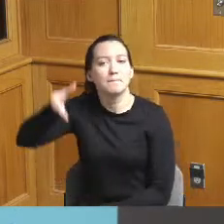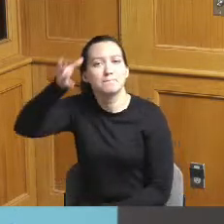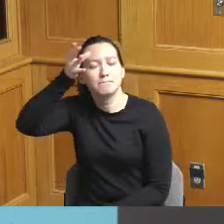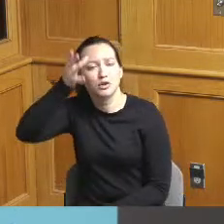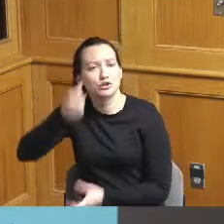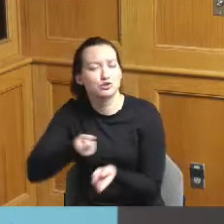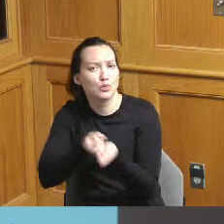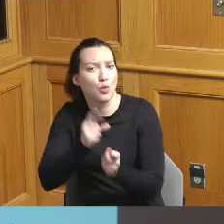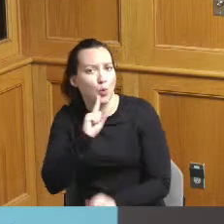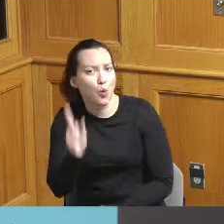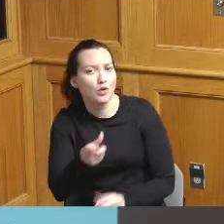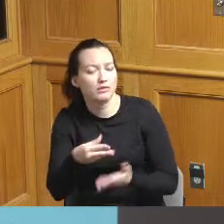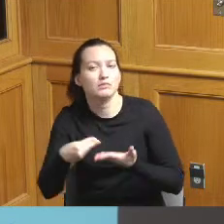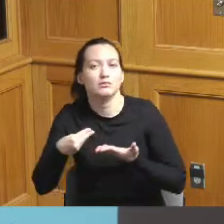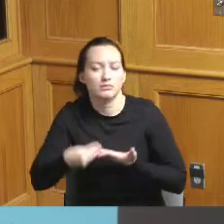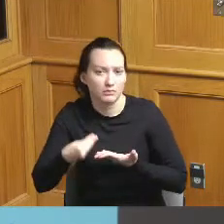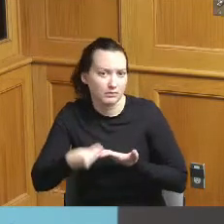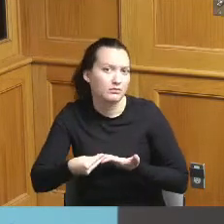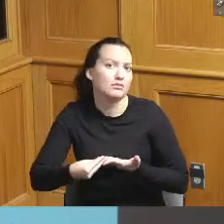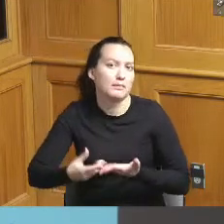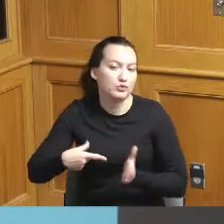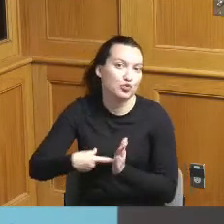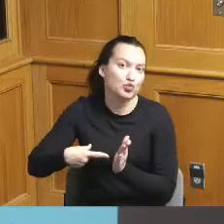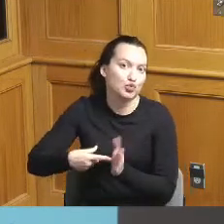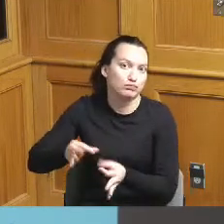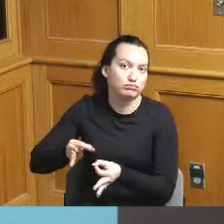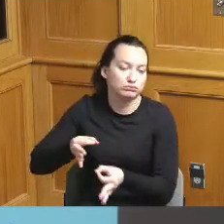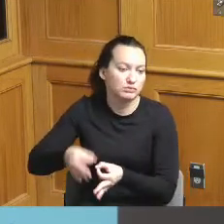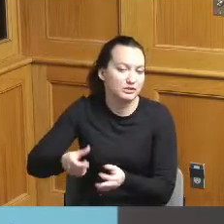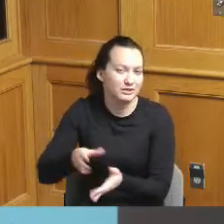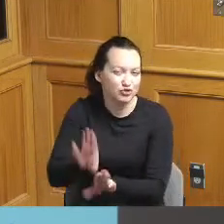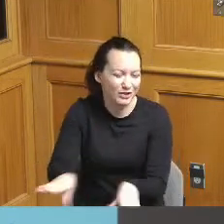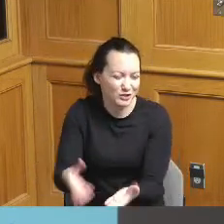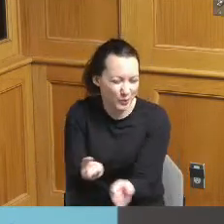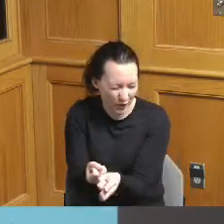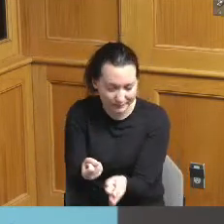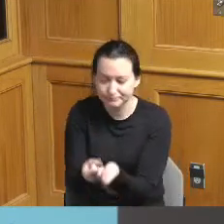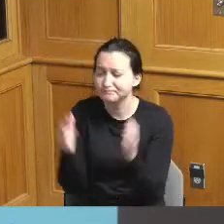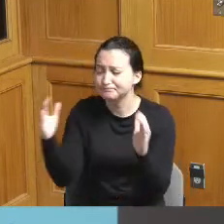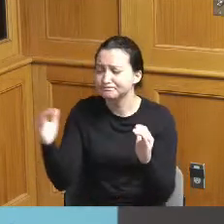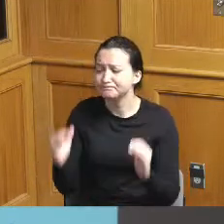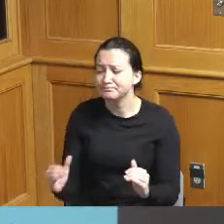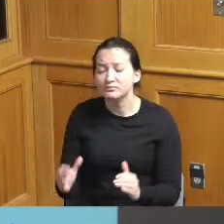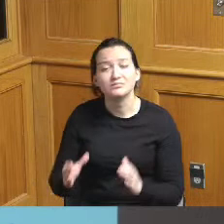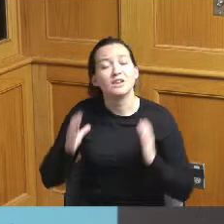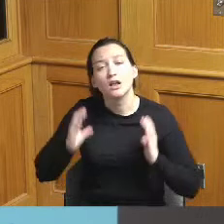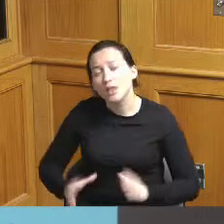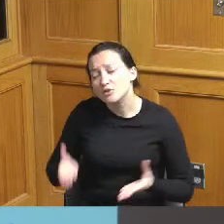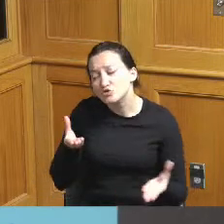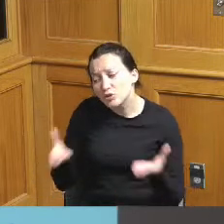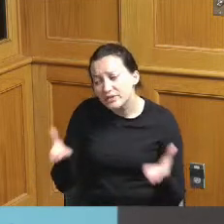collection on current and pass through support and also Client Services which we described a